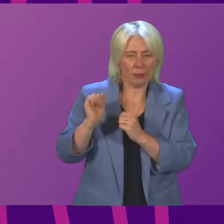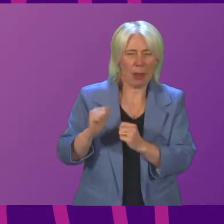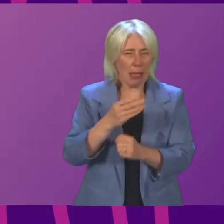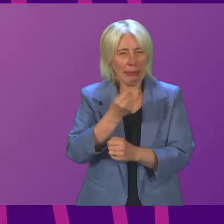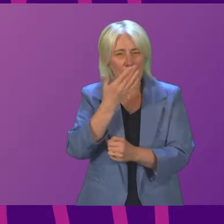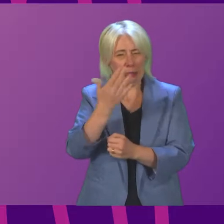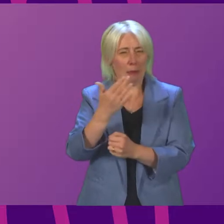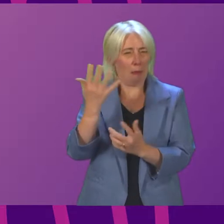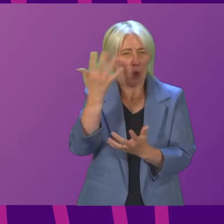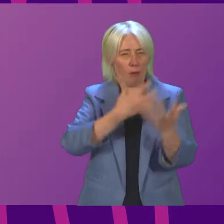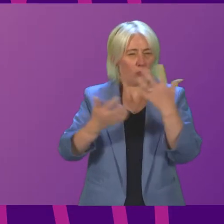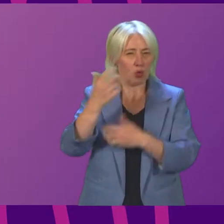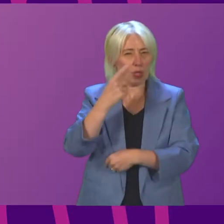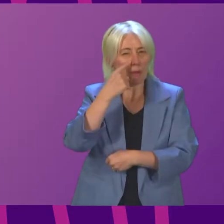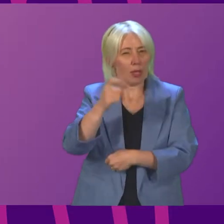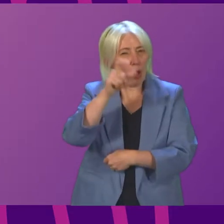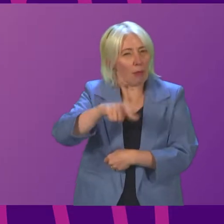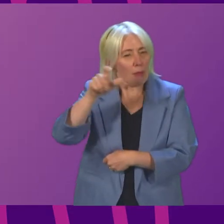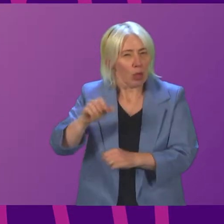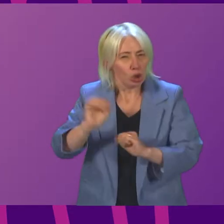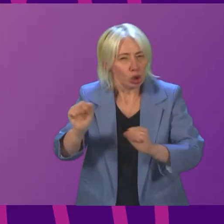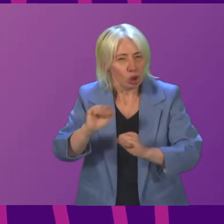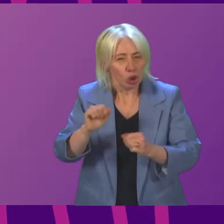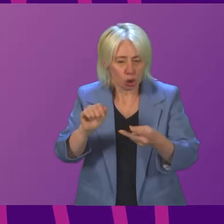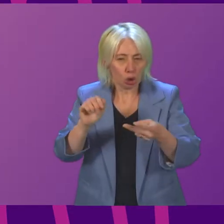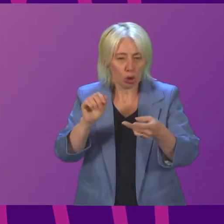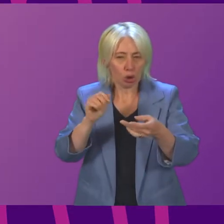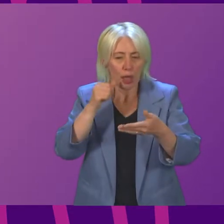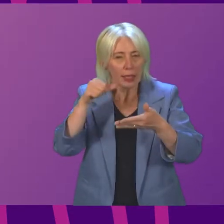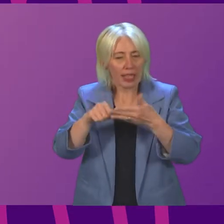as some of those young people have not received an appointment for a second vaccination and they have